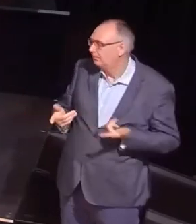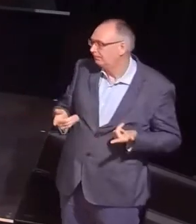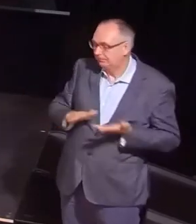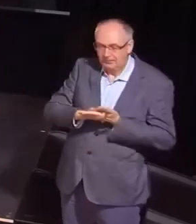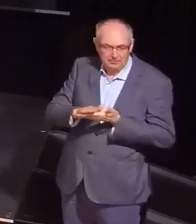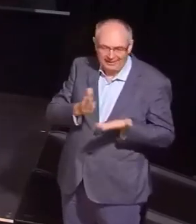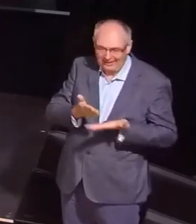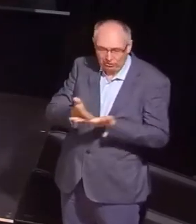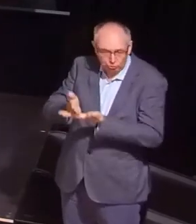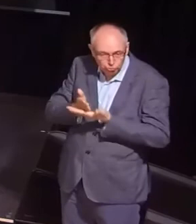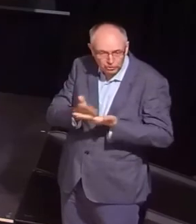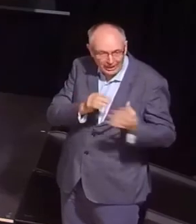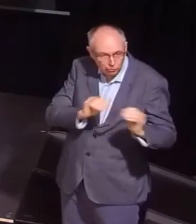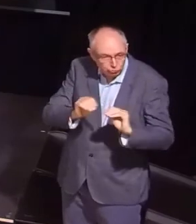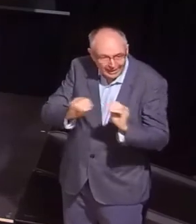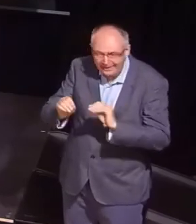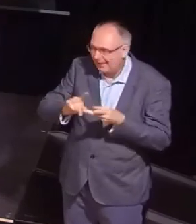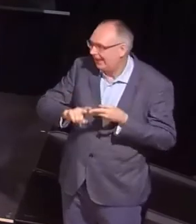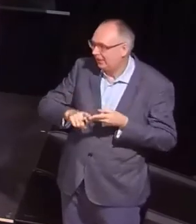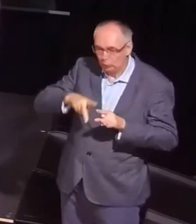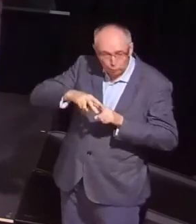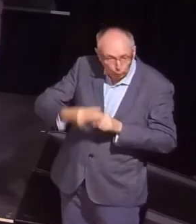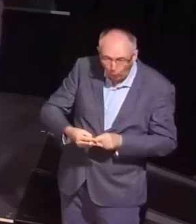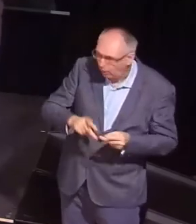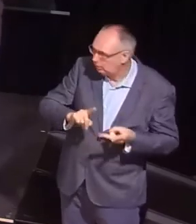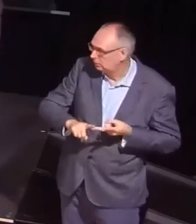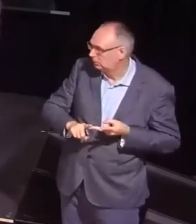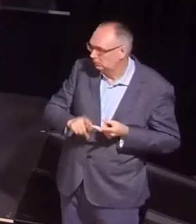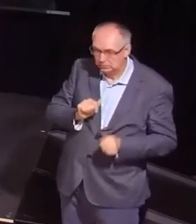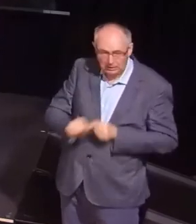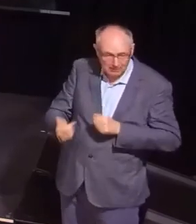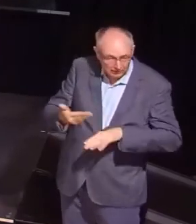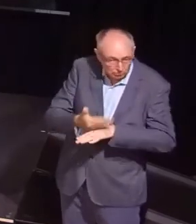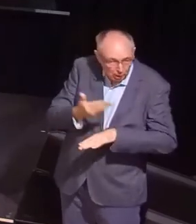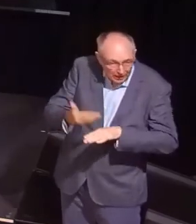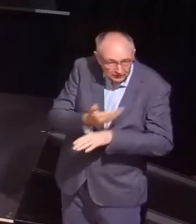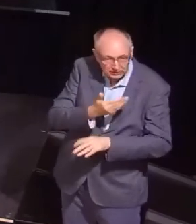tools, best practices, uhm, but it also involves